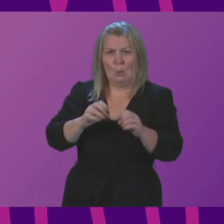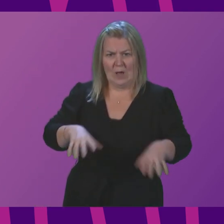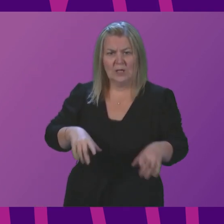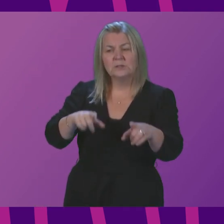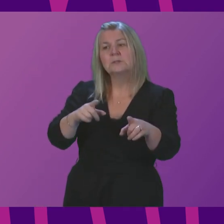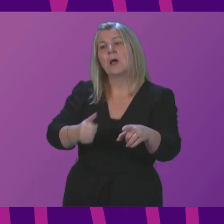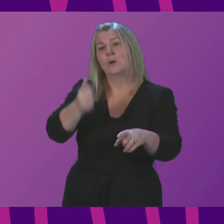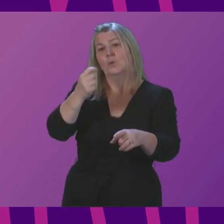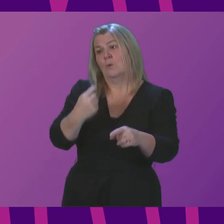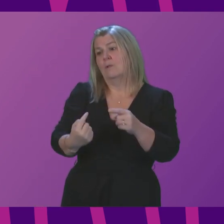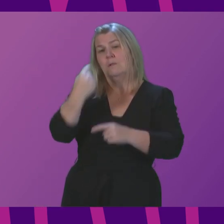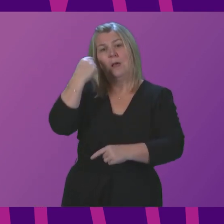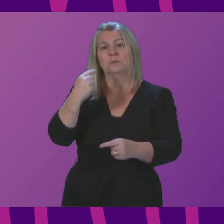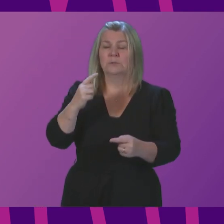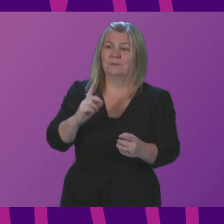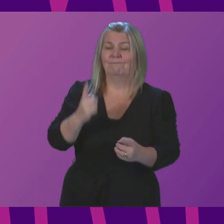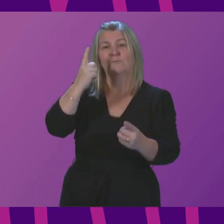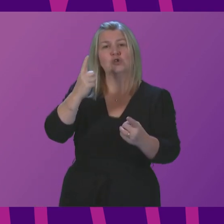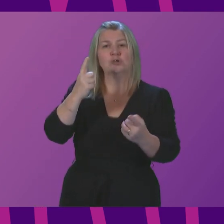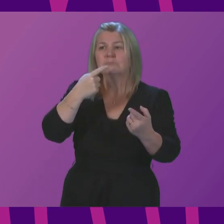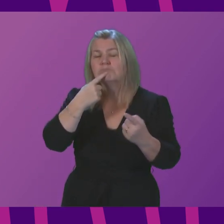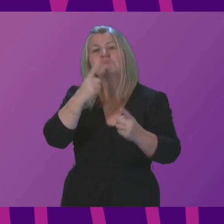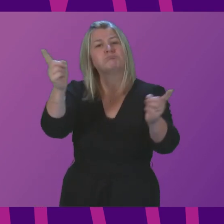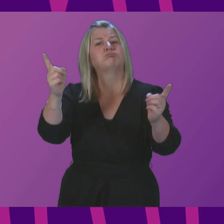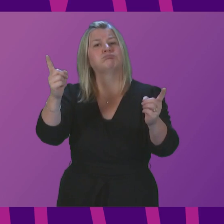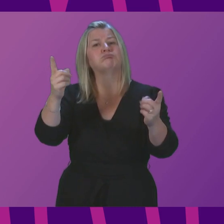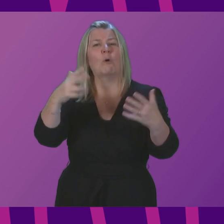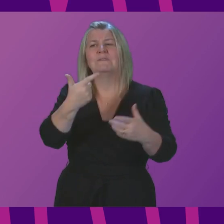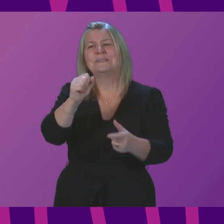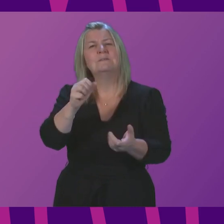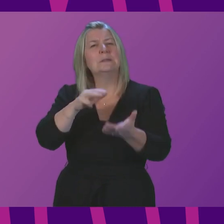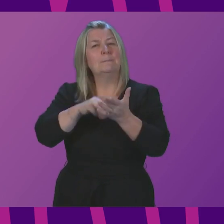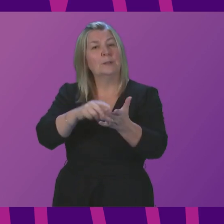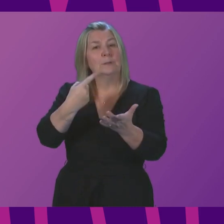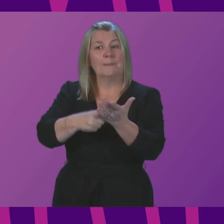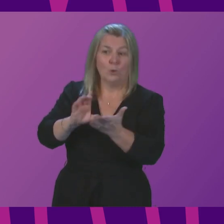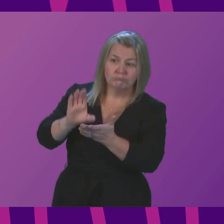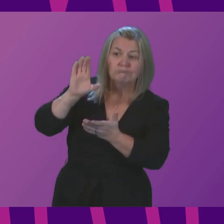announced the first of the investments from the £70 million recycling improvement fund